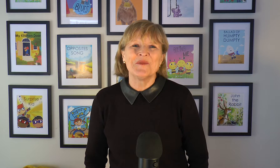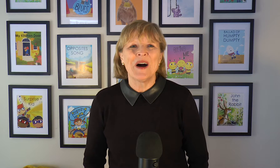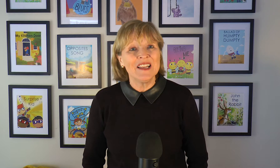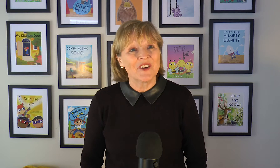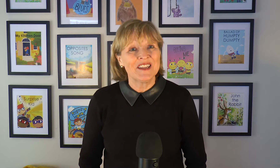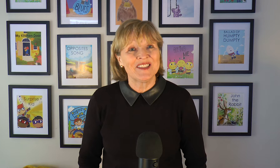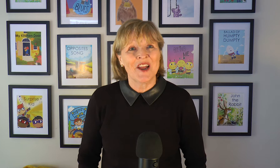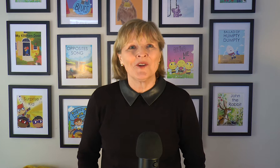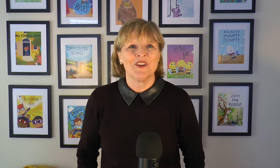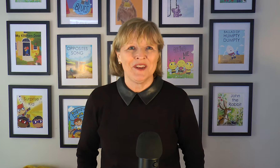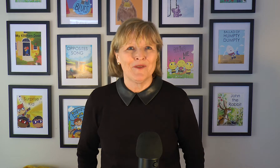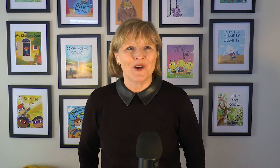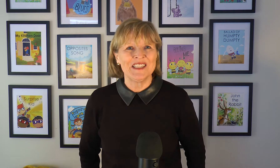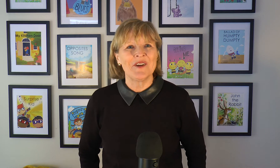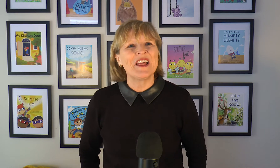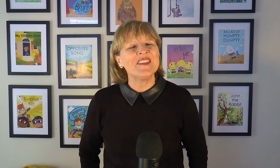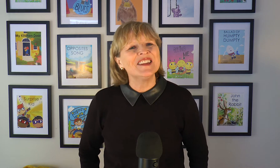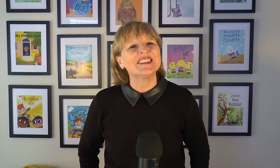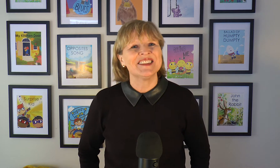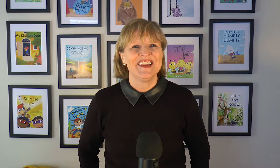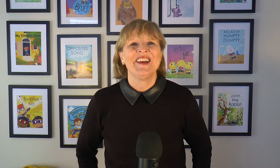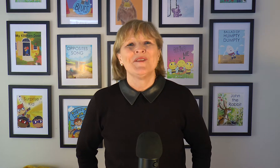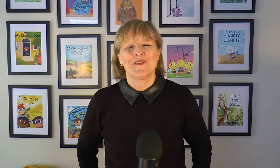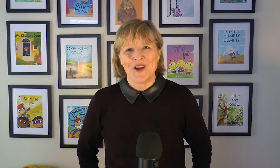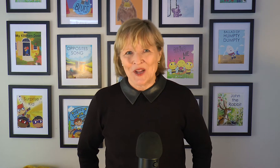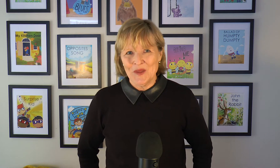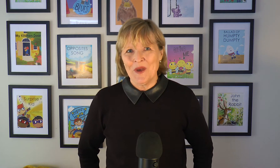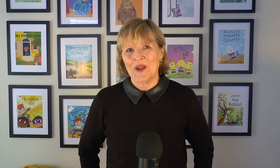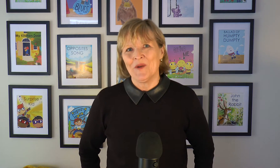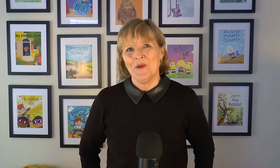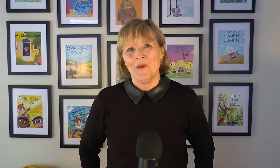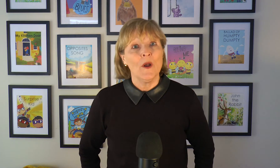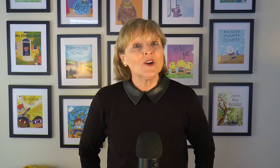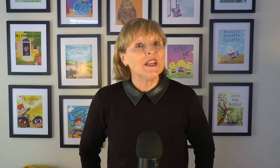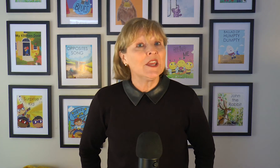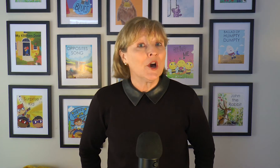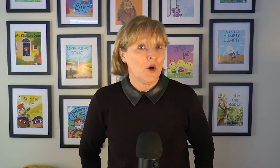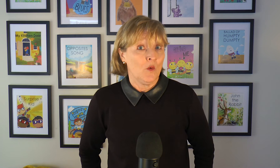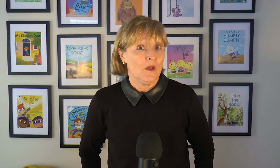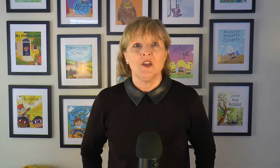So, my lyrics that I created for us go like this: "Frog in the meadow, where did he go?